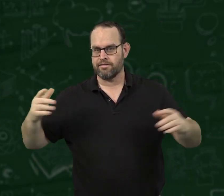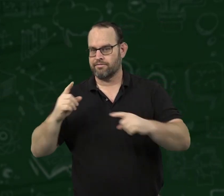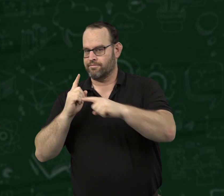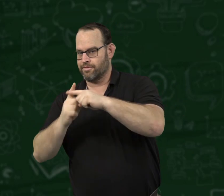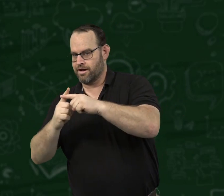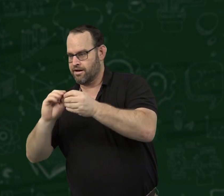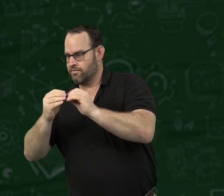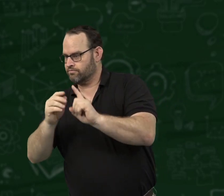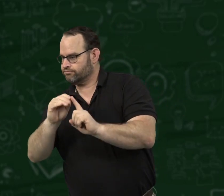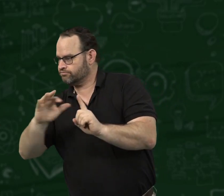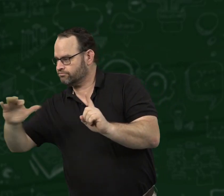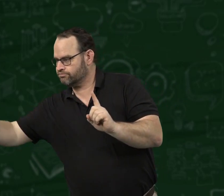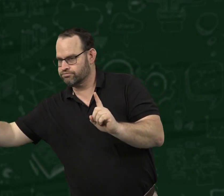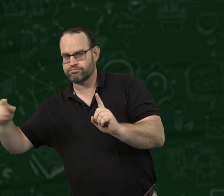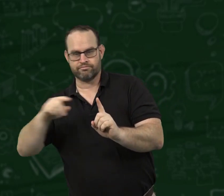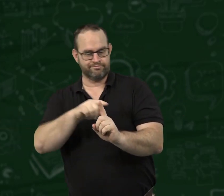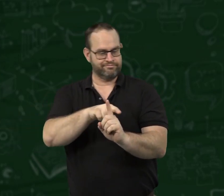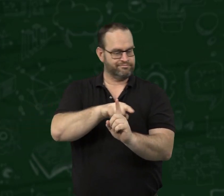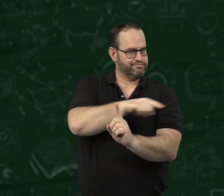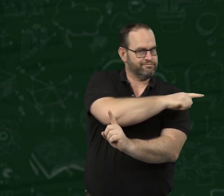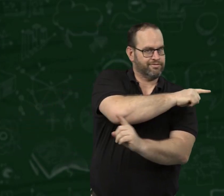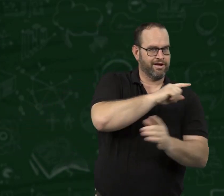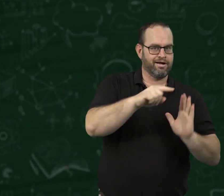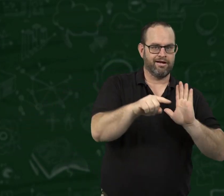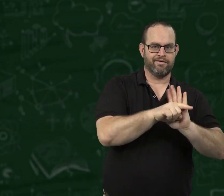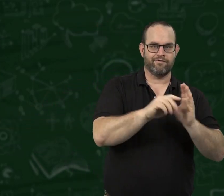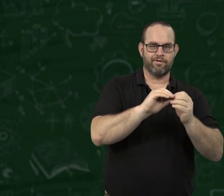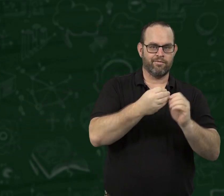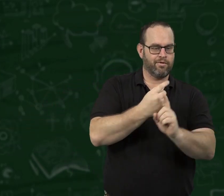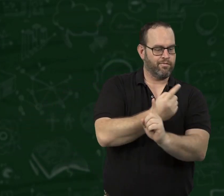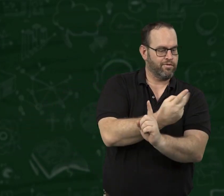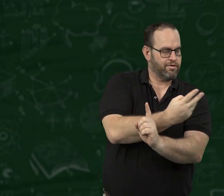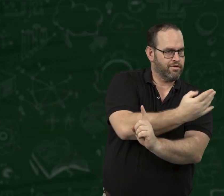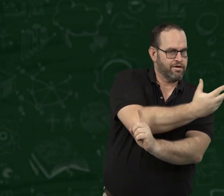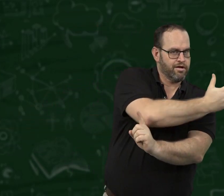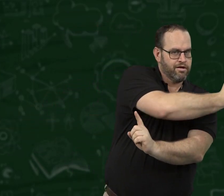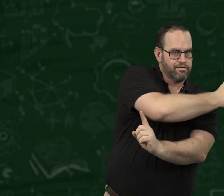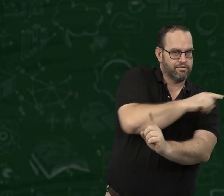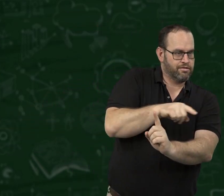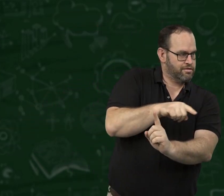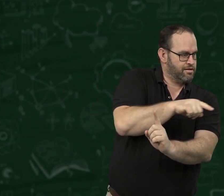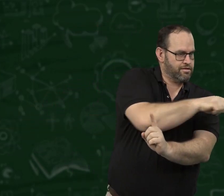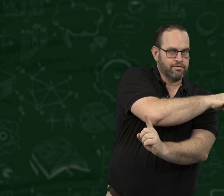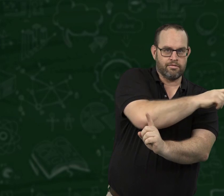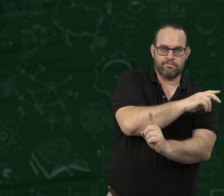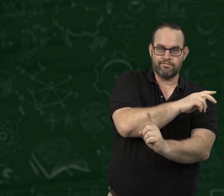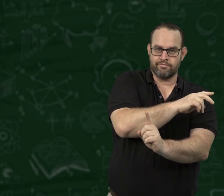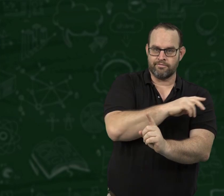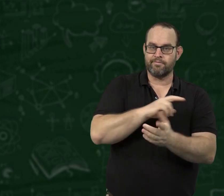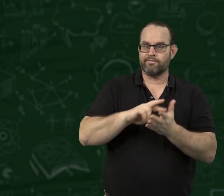For every positive number, there is an opposite negative number.